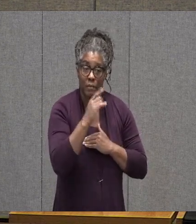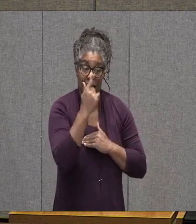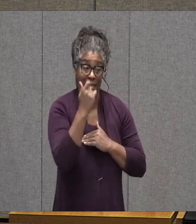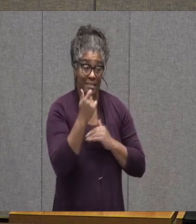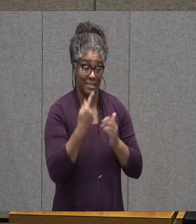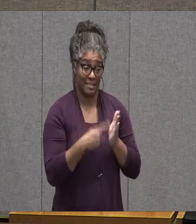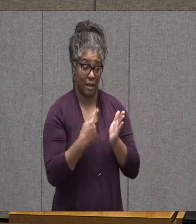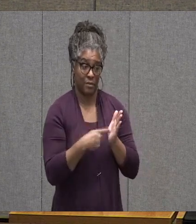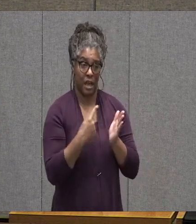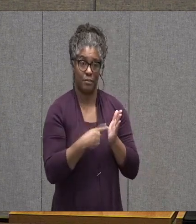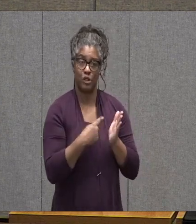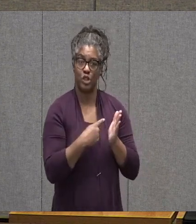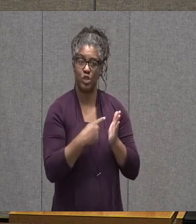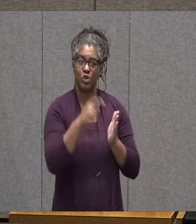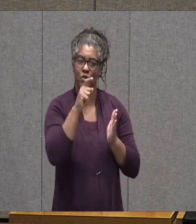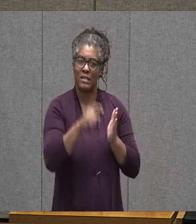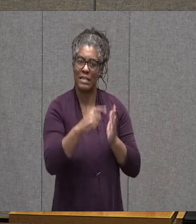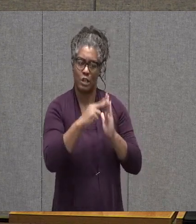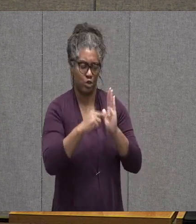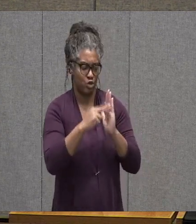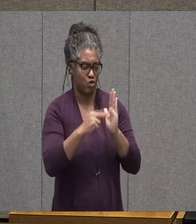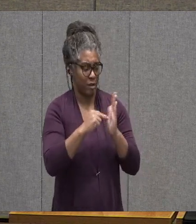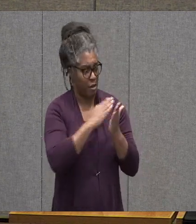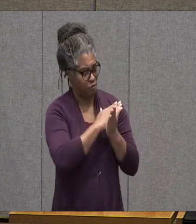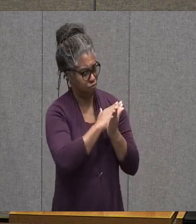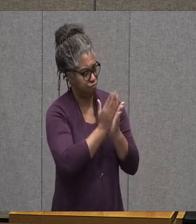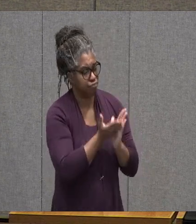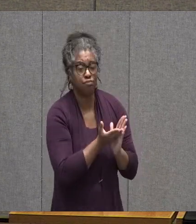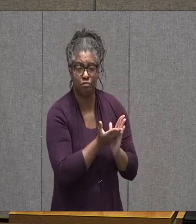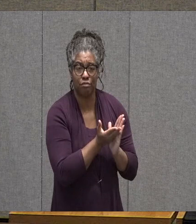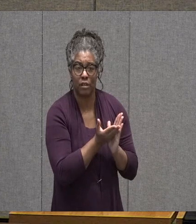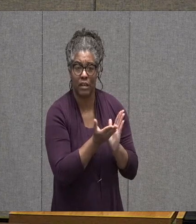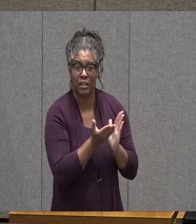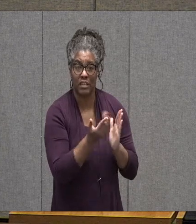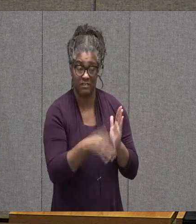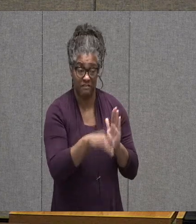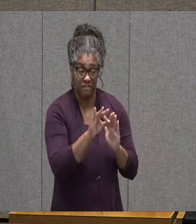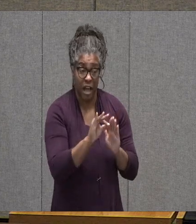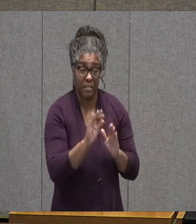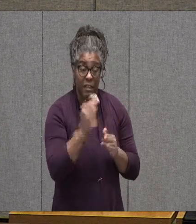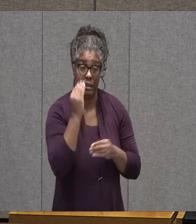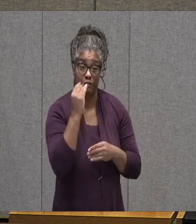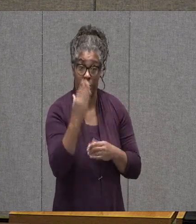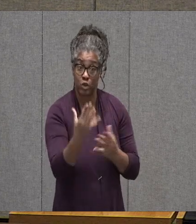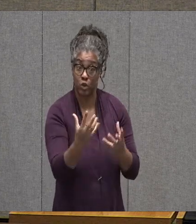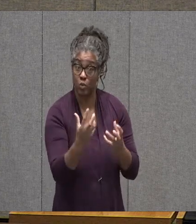an entire informational text to get the information that you're looking for.